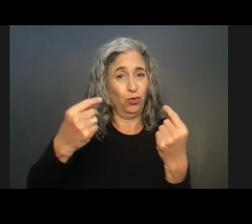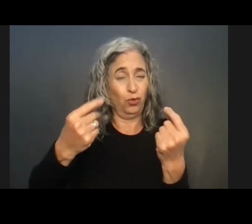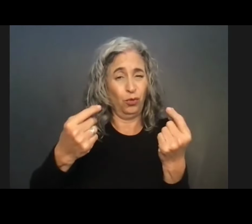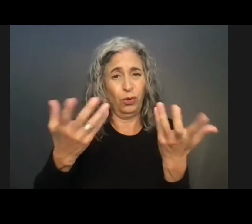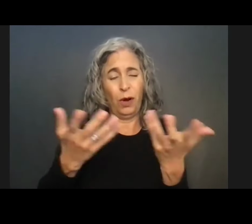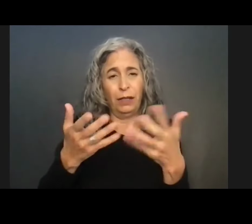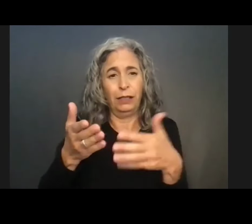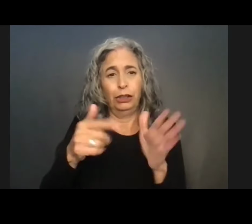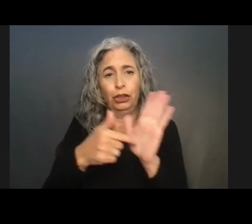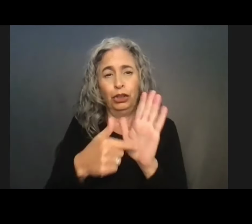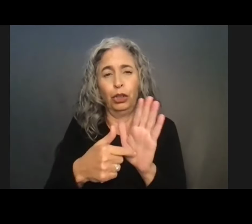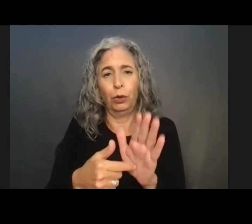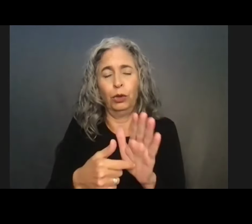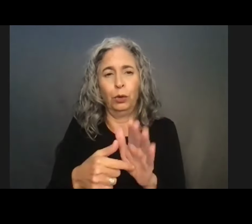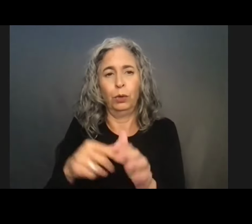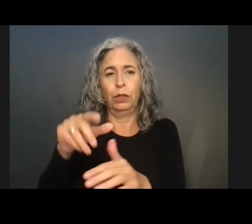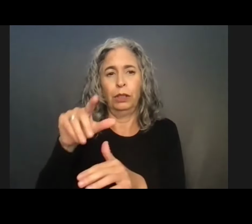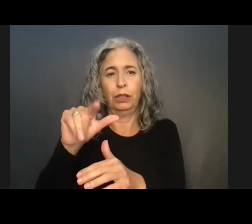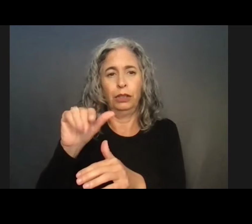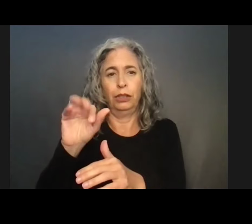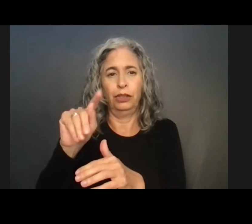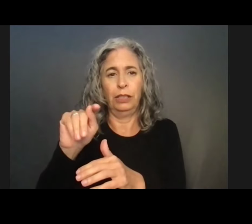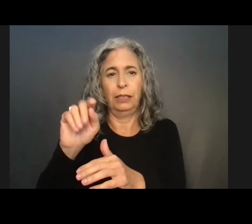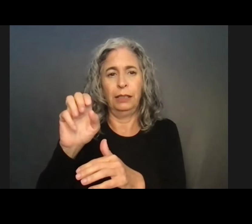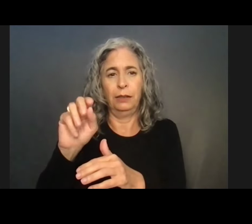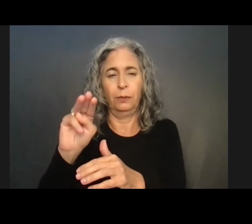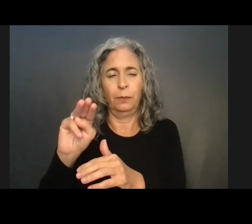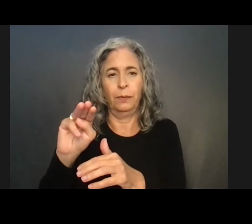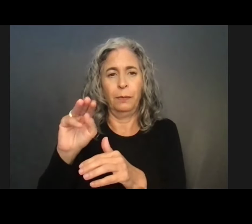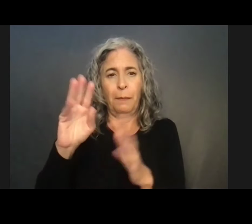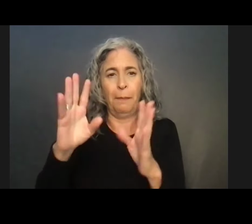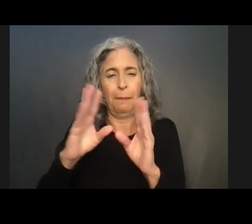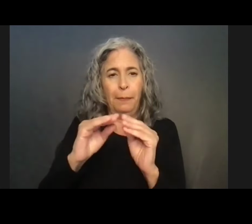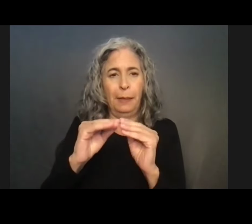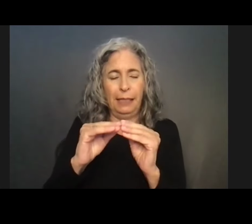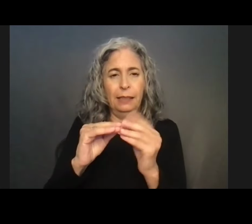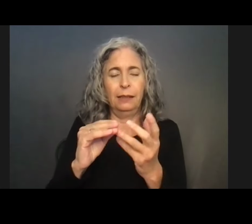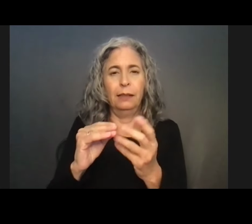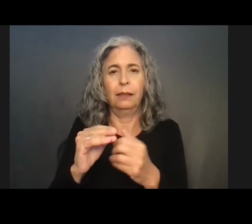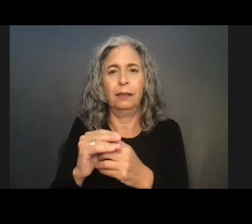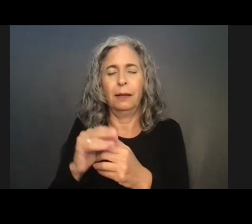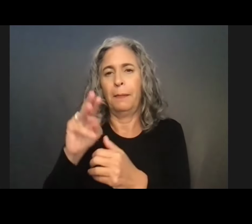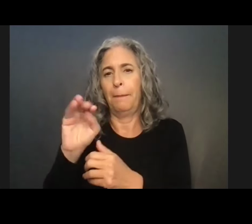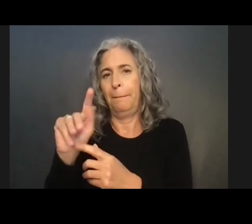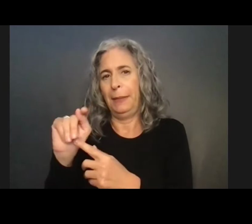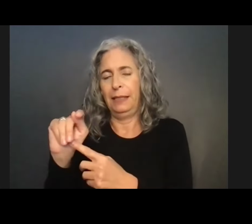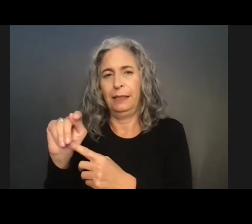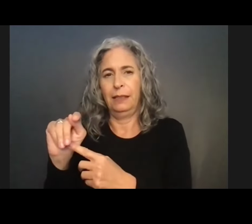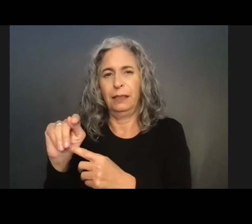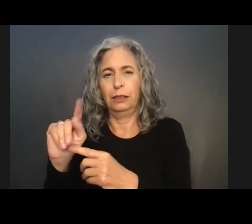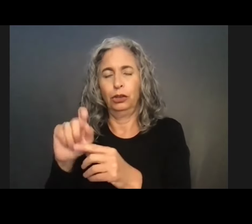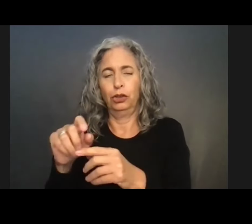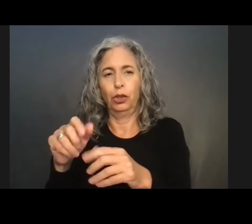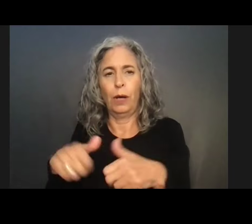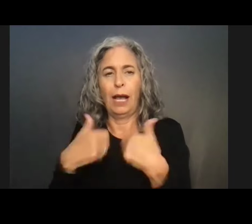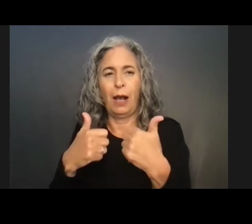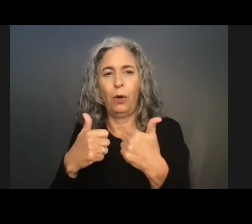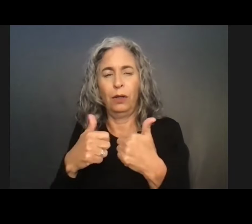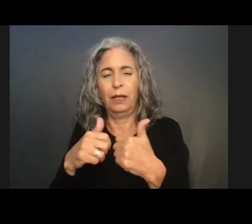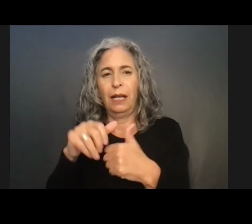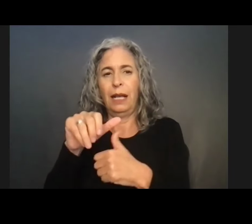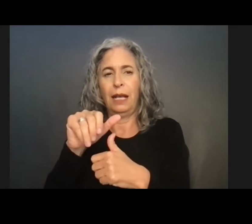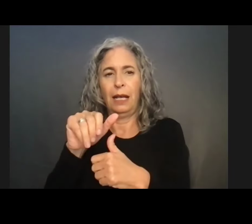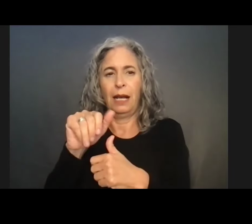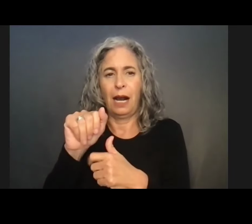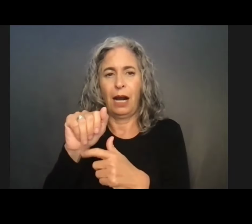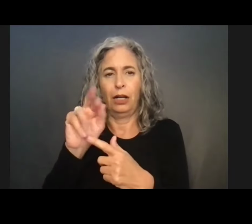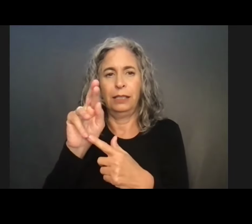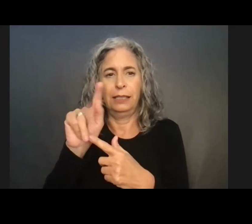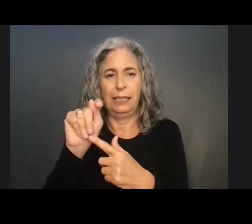Jitsi Meet and how you can livestream from Jitsi Meet and by putting an RPMP destination into it